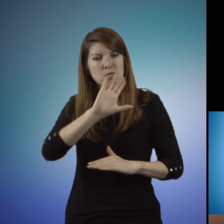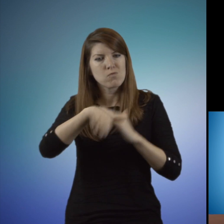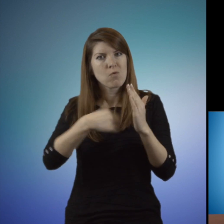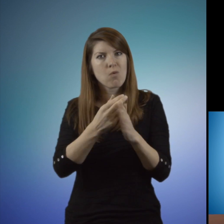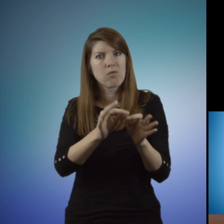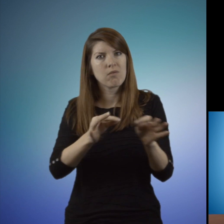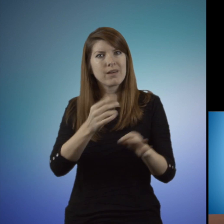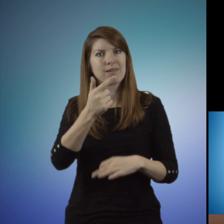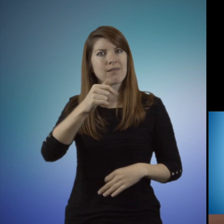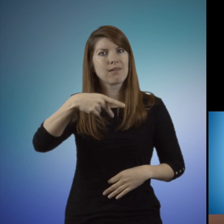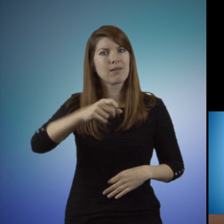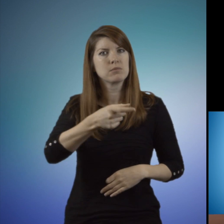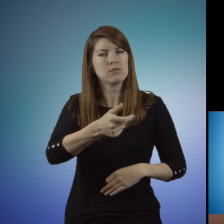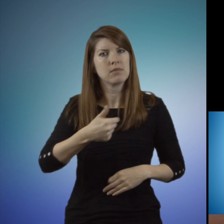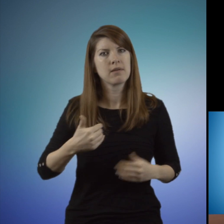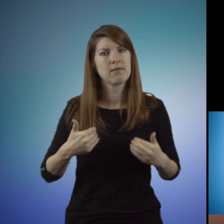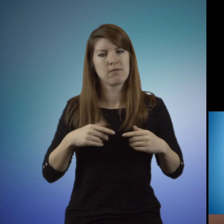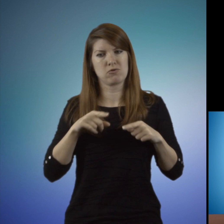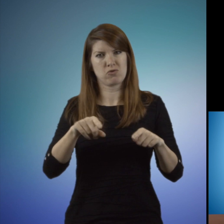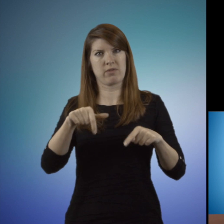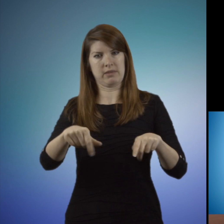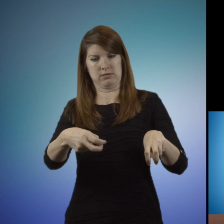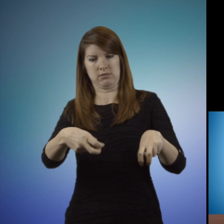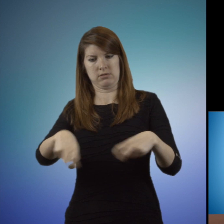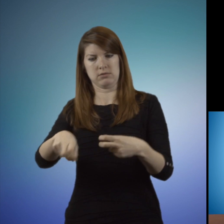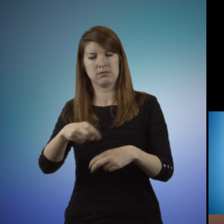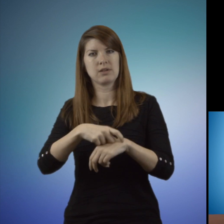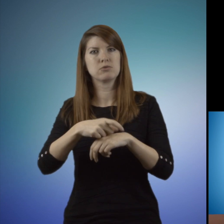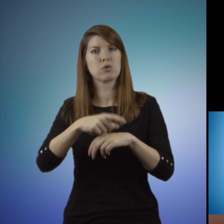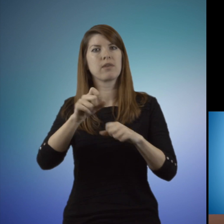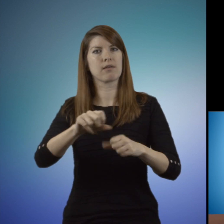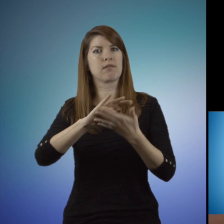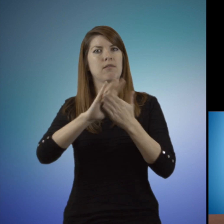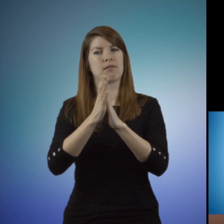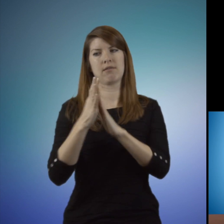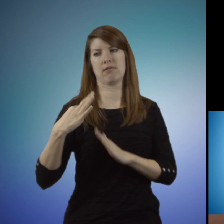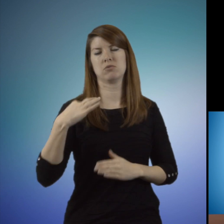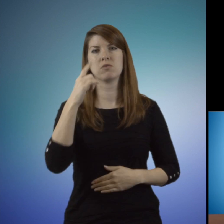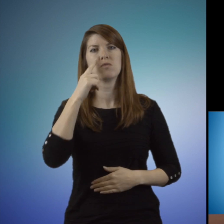so that we can make them eligible for preschool and all the in school services.